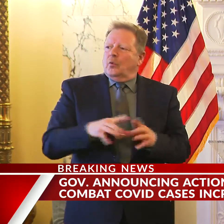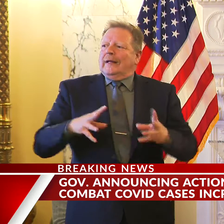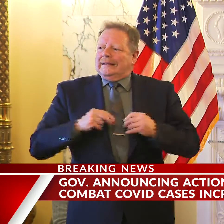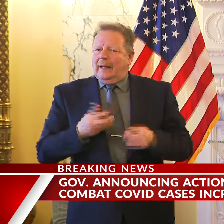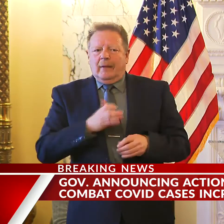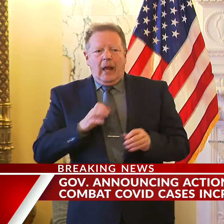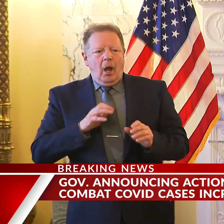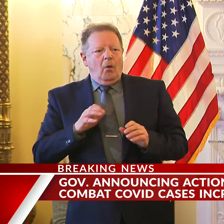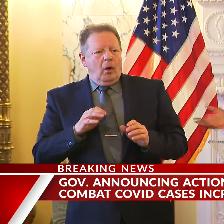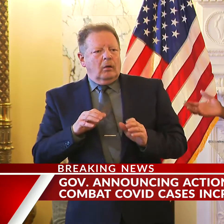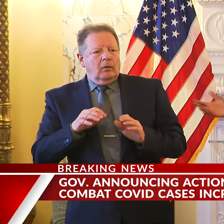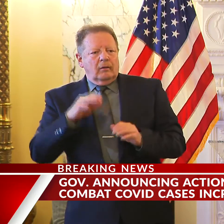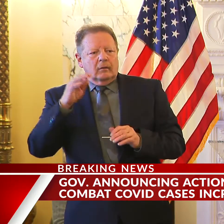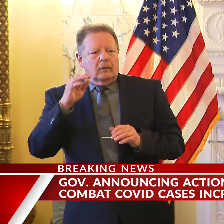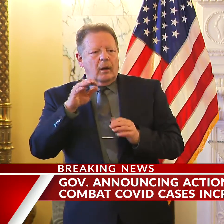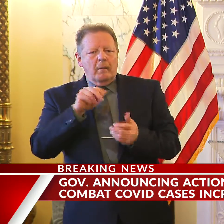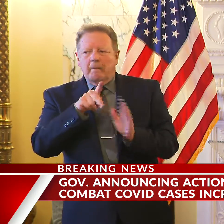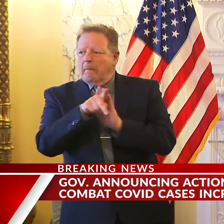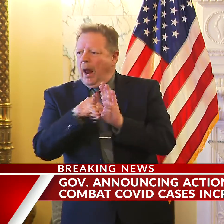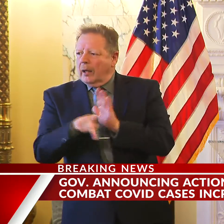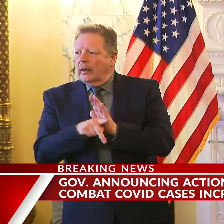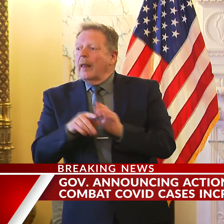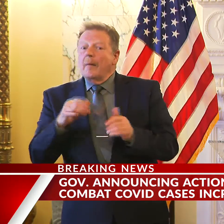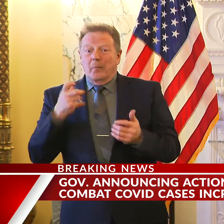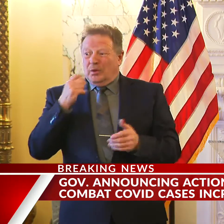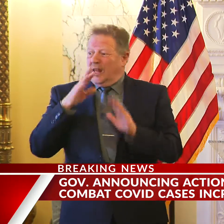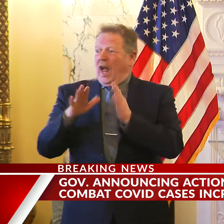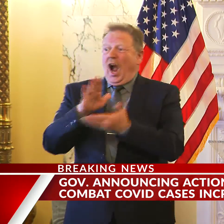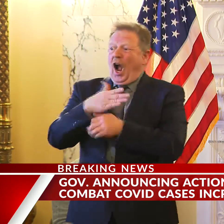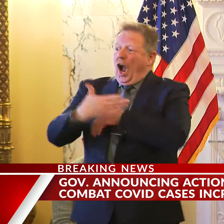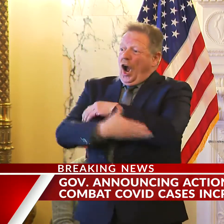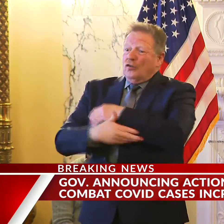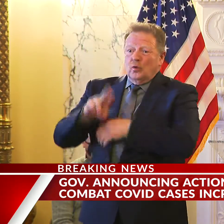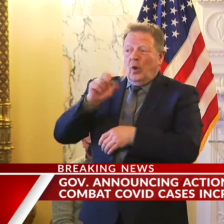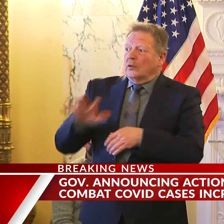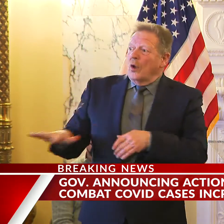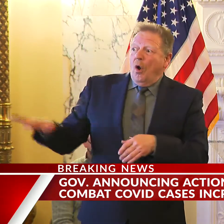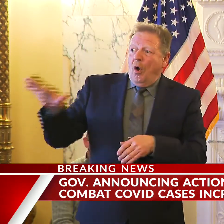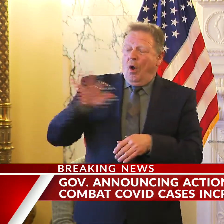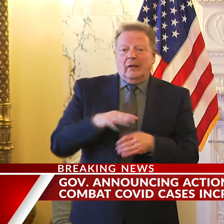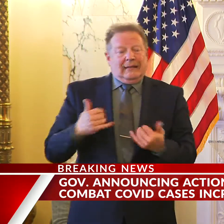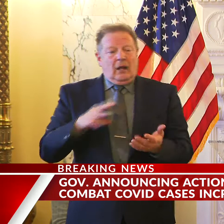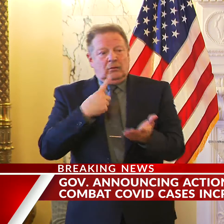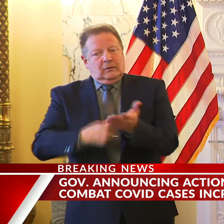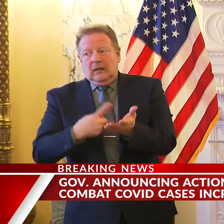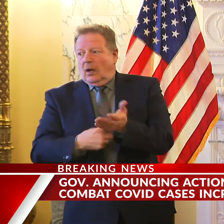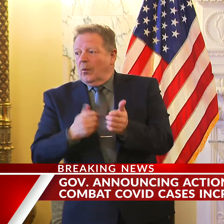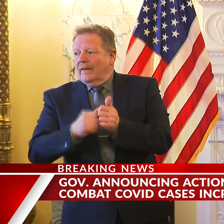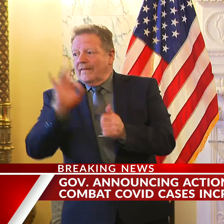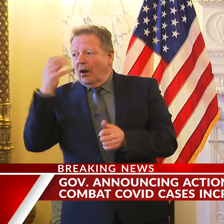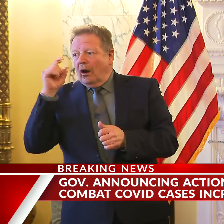YOU KNOW, ASSESS CONTINUE TO INTO OUR POLICIES. THE POTENTIAL FOR GOING IN THAT DIRECTION BECAUSE IT'S WHERE